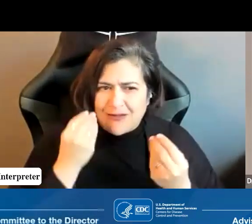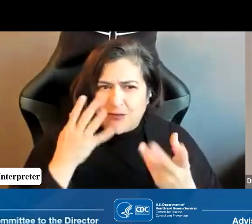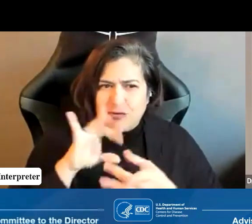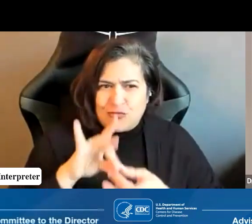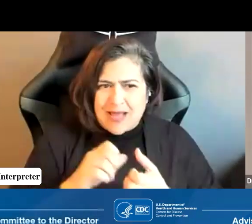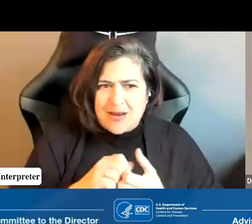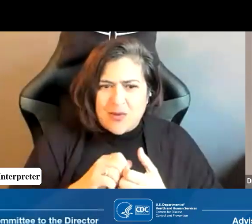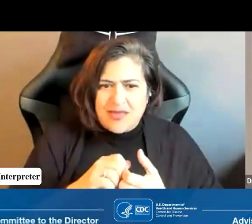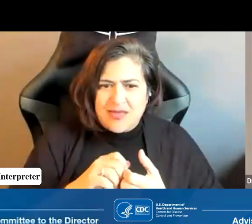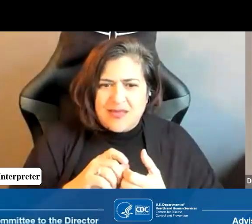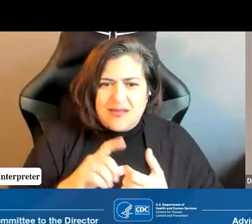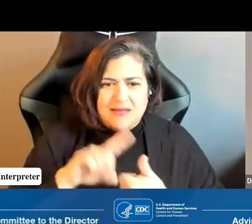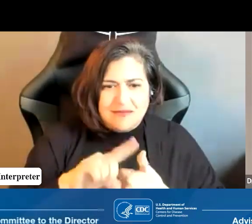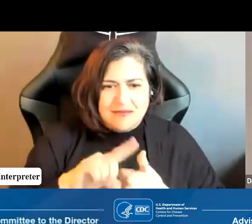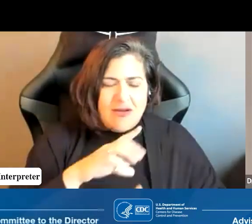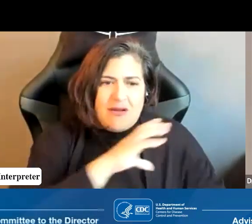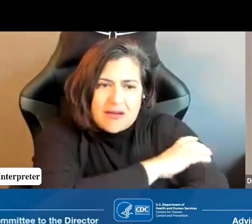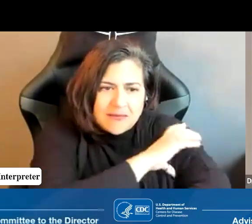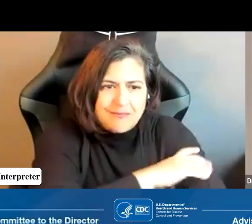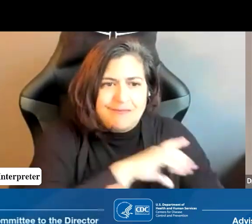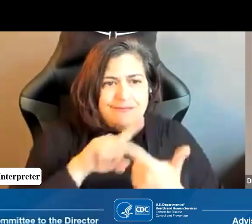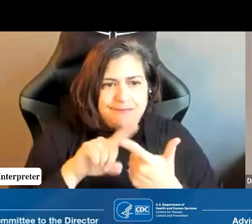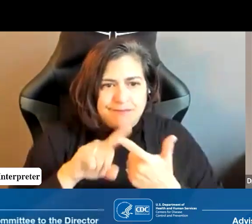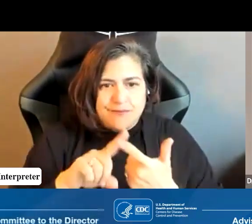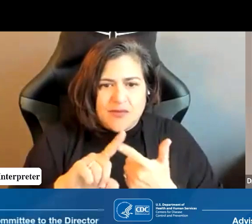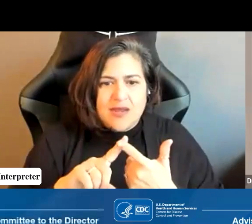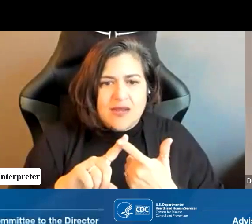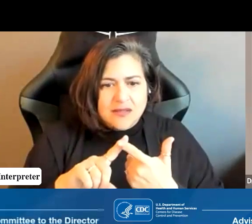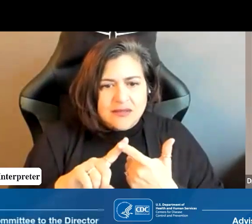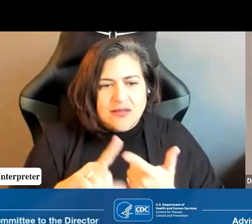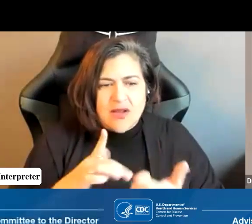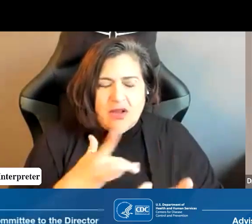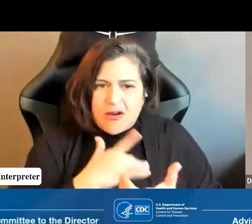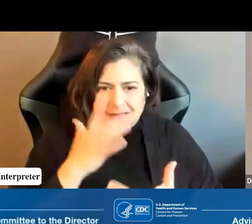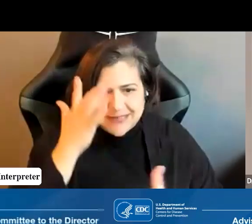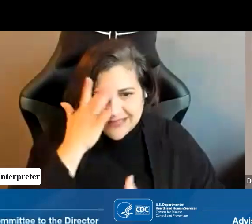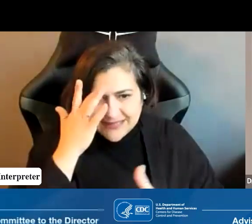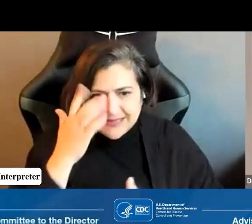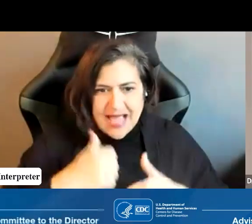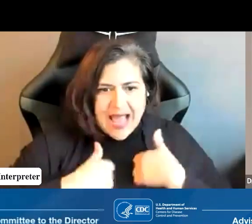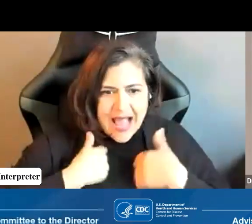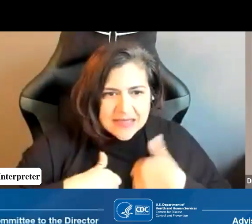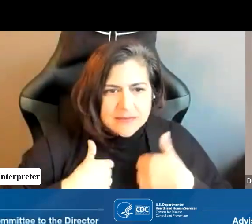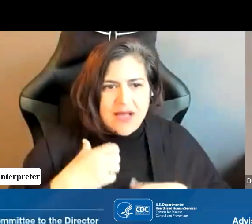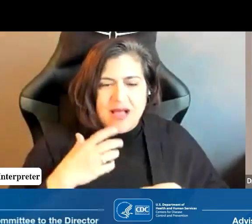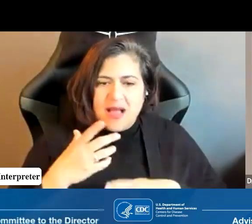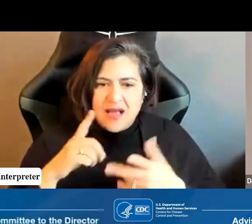hypertension, heart disease, asthma, vaccines. You've got enough, colon cancer, prostate cancer, you got enough of that,